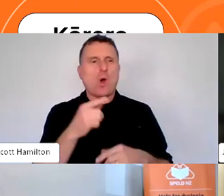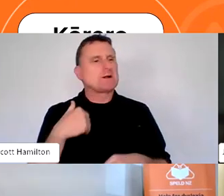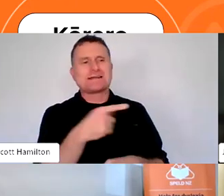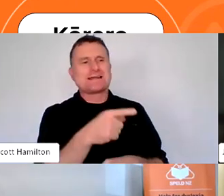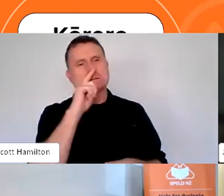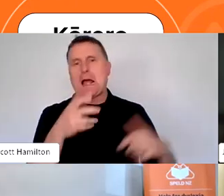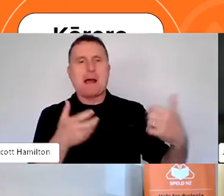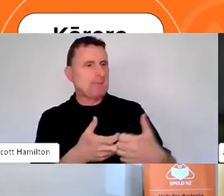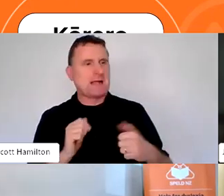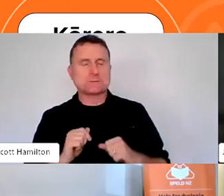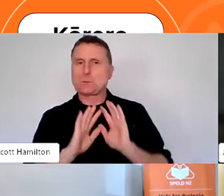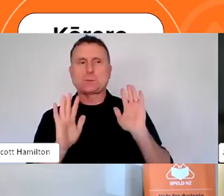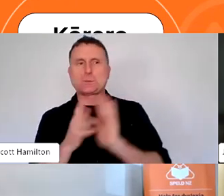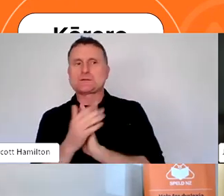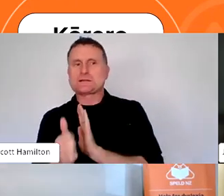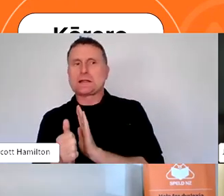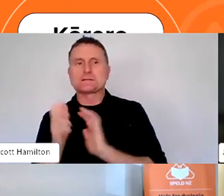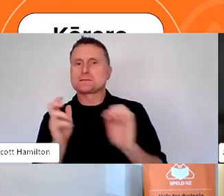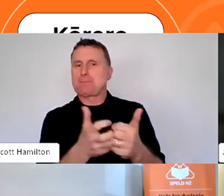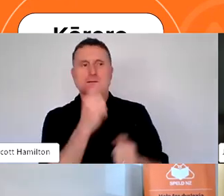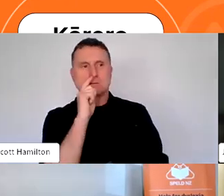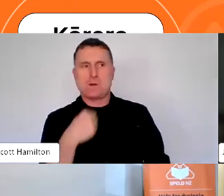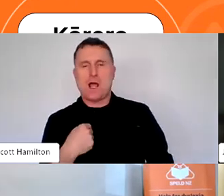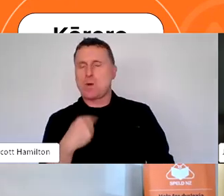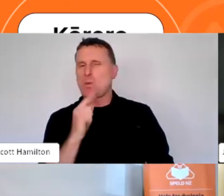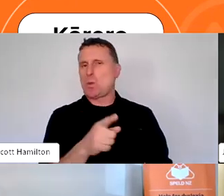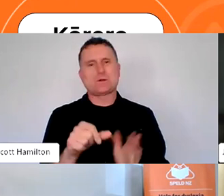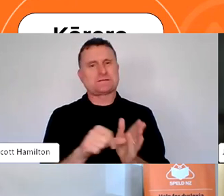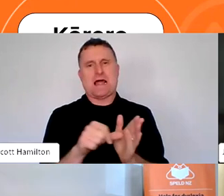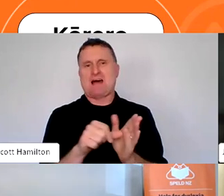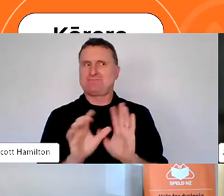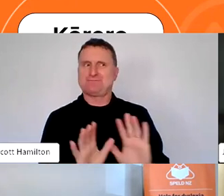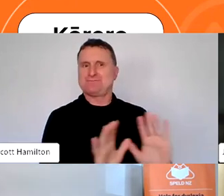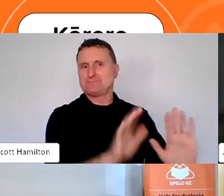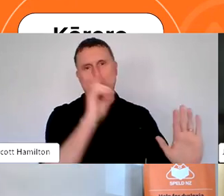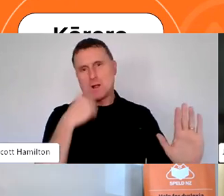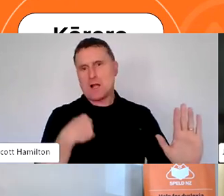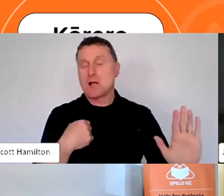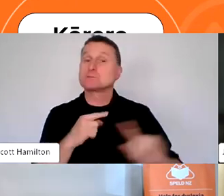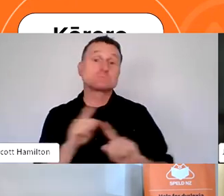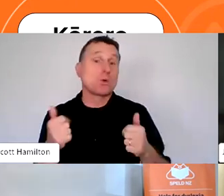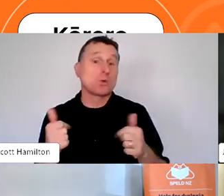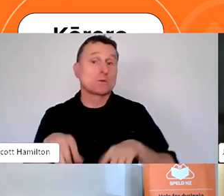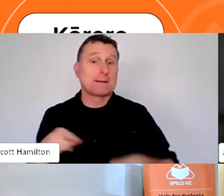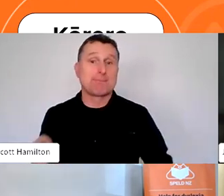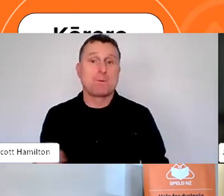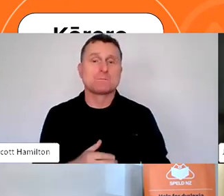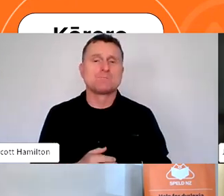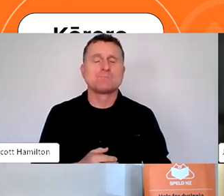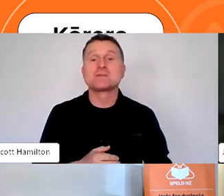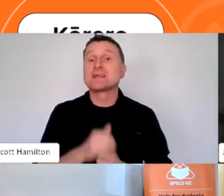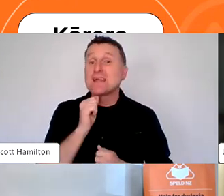is too hard basket for us. Ensuring that new teachers come into schools